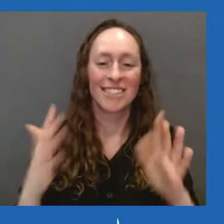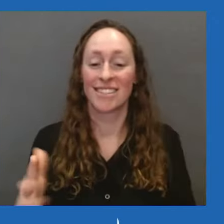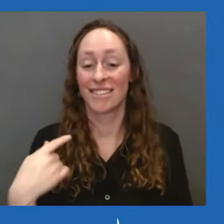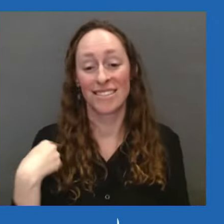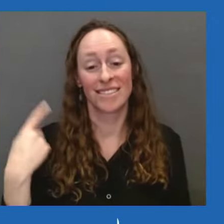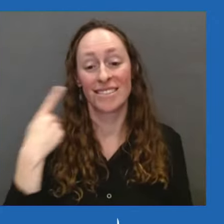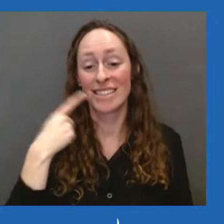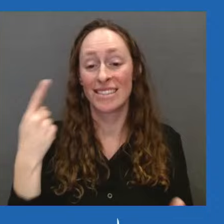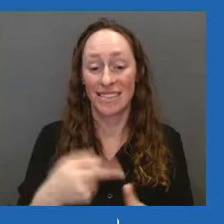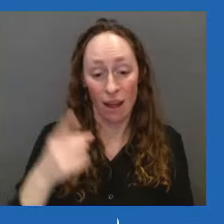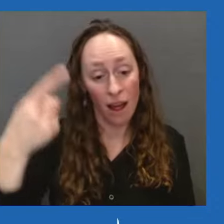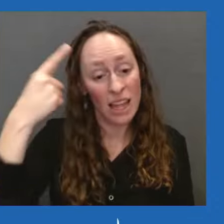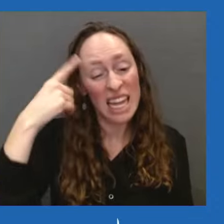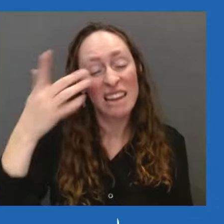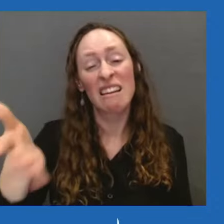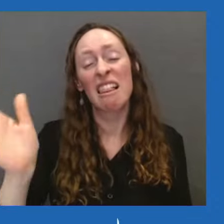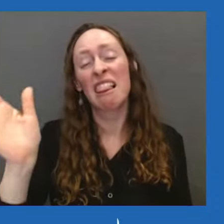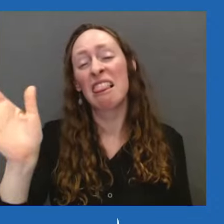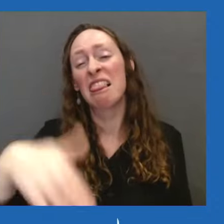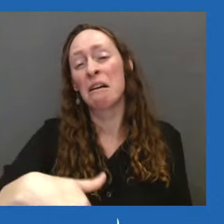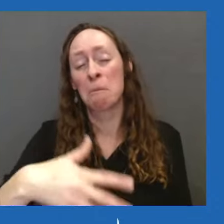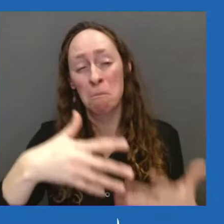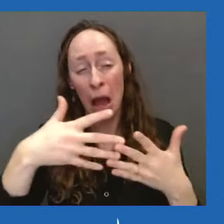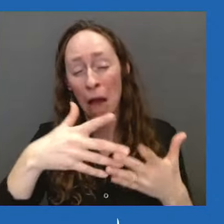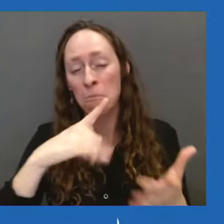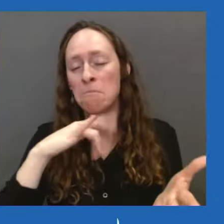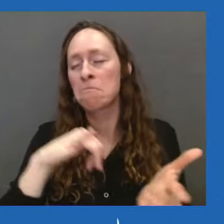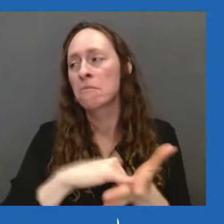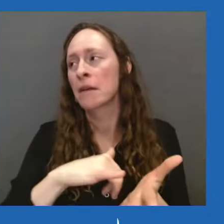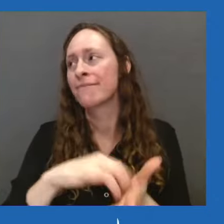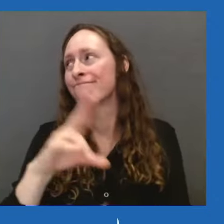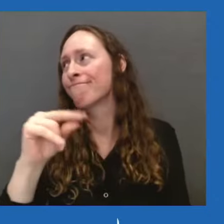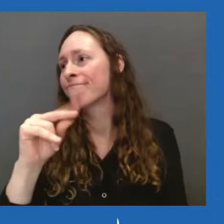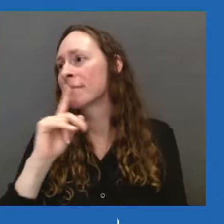Never, never, never. And I can honestly say --